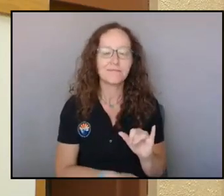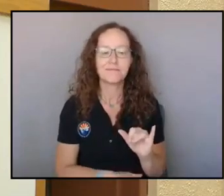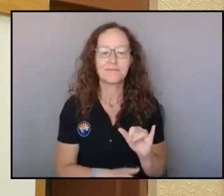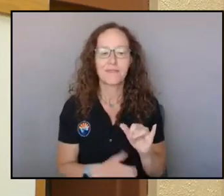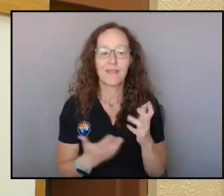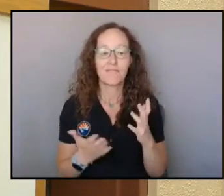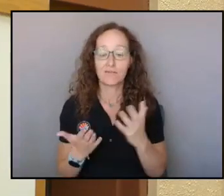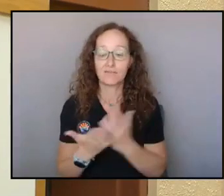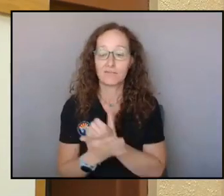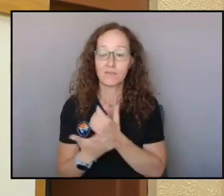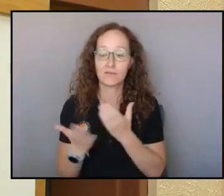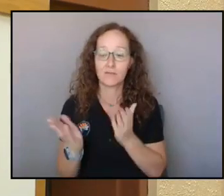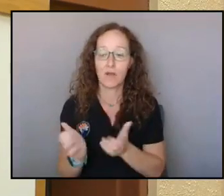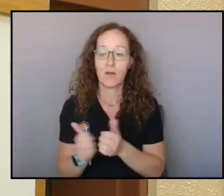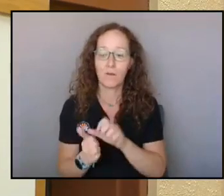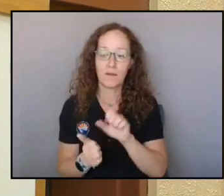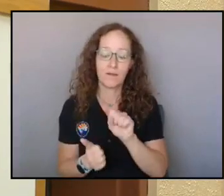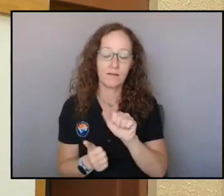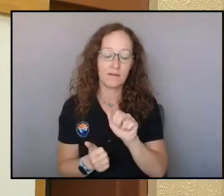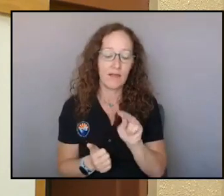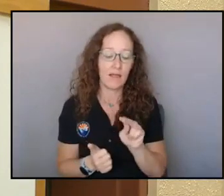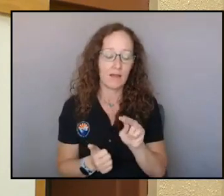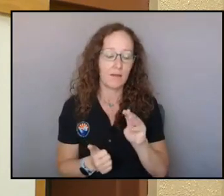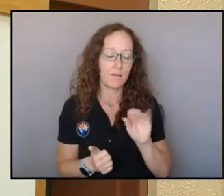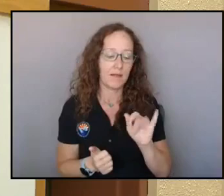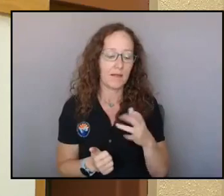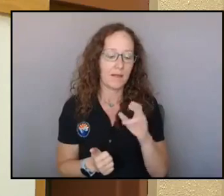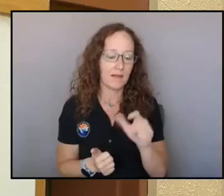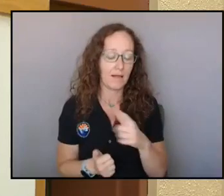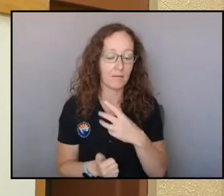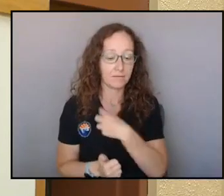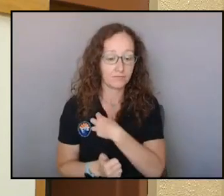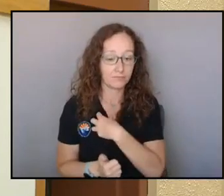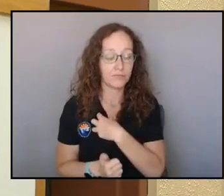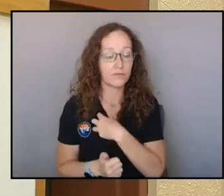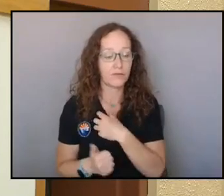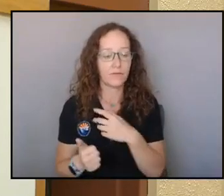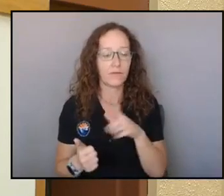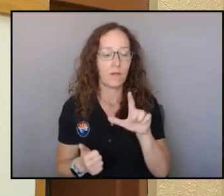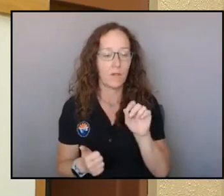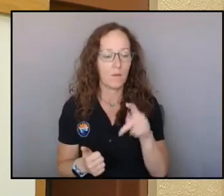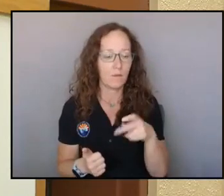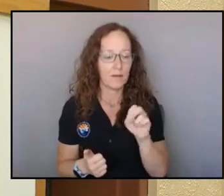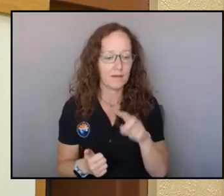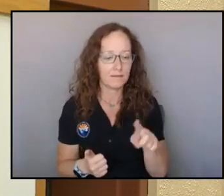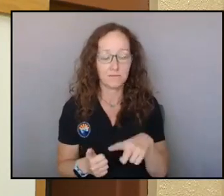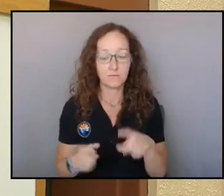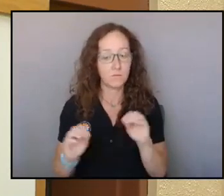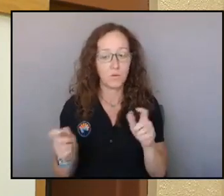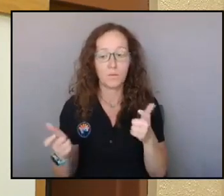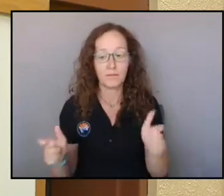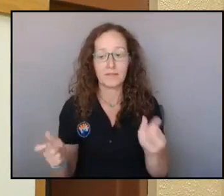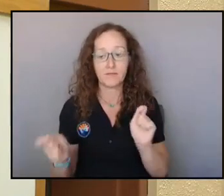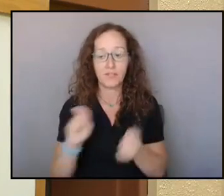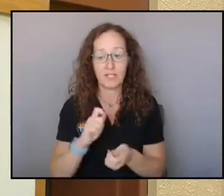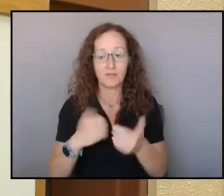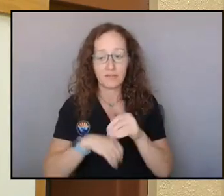EVENING, SO HE IS TAKING THE EVENING OFF. MUCH DESERVED. I ALSO WAS IN TOUCH WITH MORA COUNTY UNDERSHERIFF,